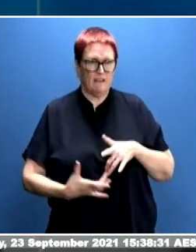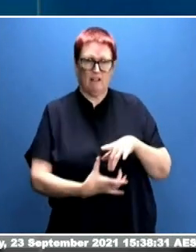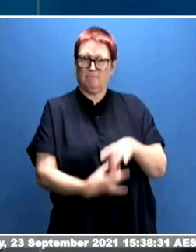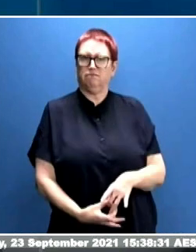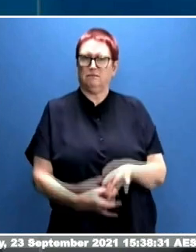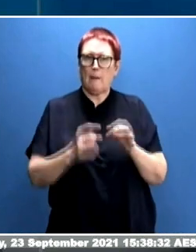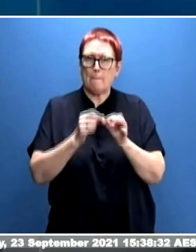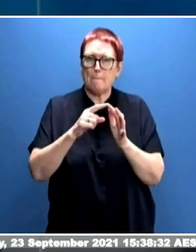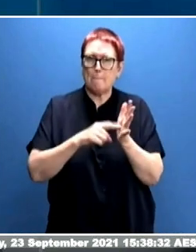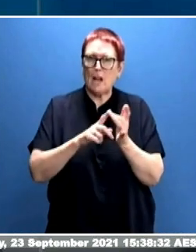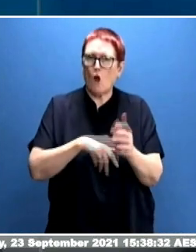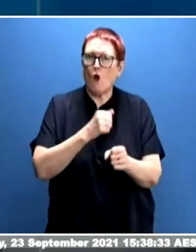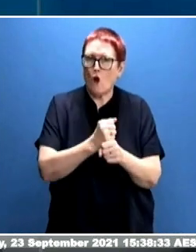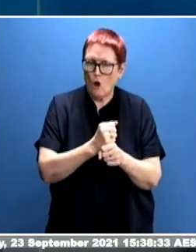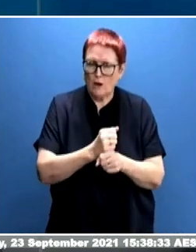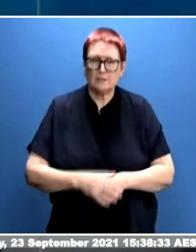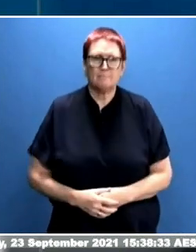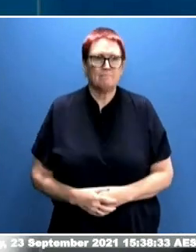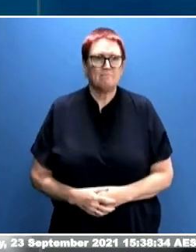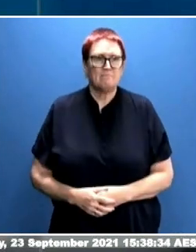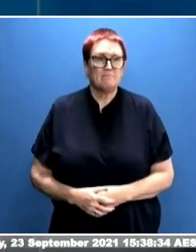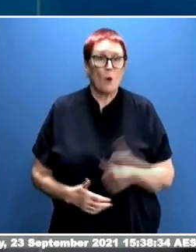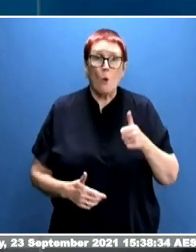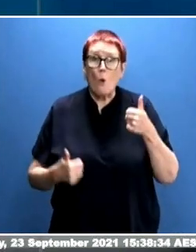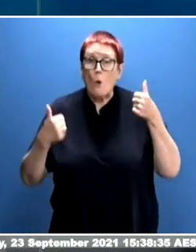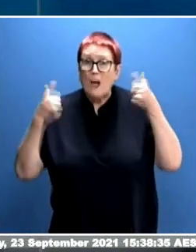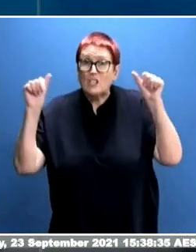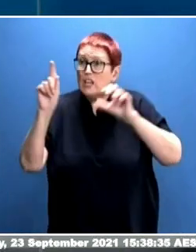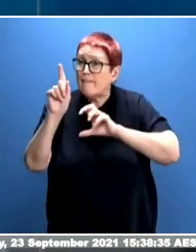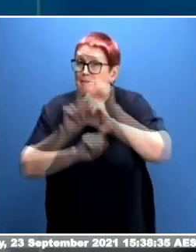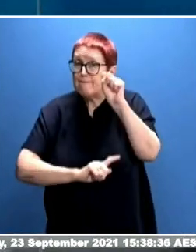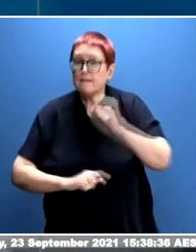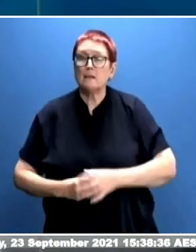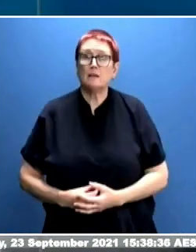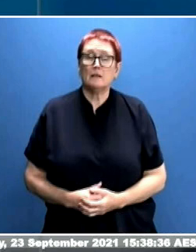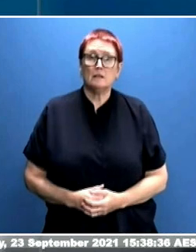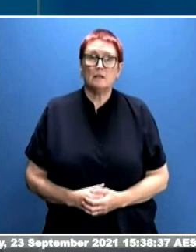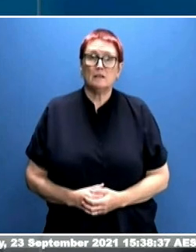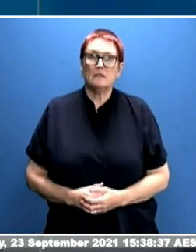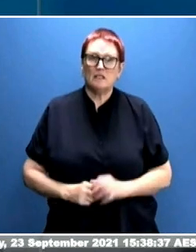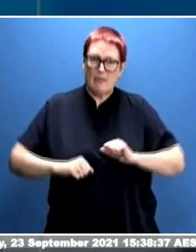So, and "achieving" --- so those are the sort of, the outcome words that we talk